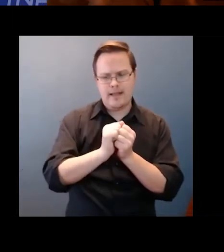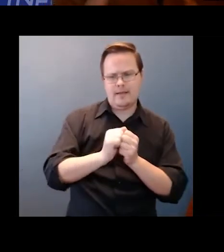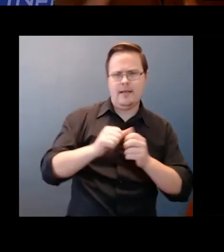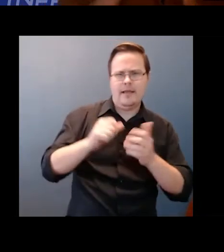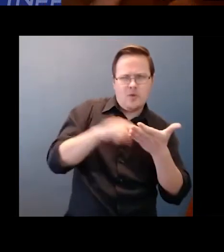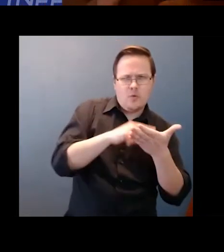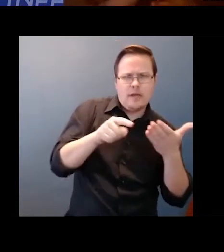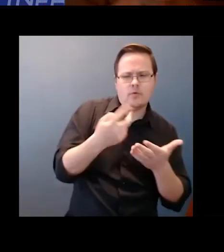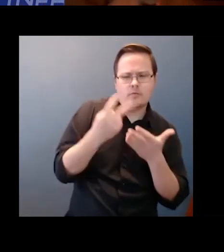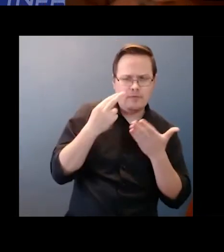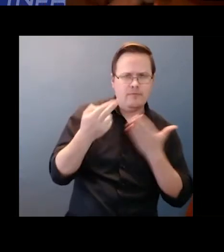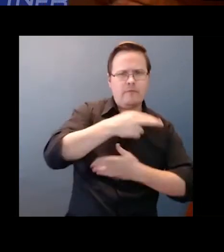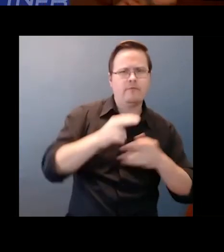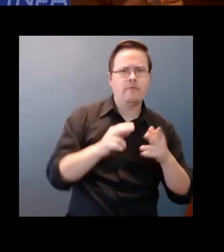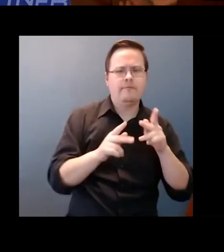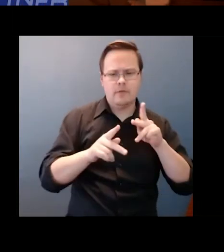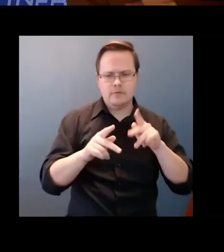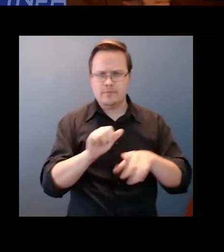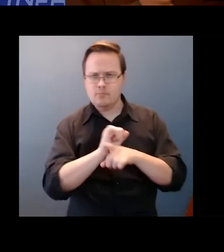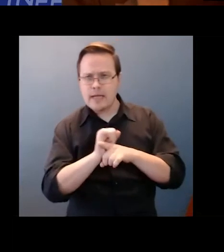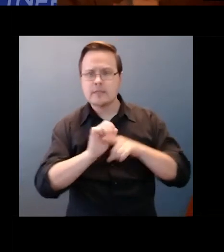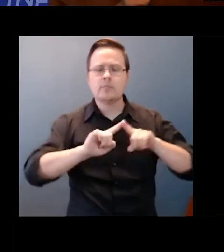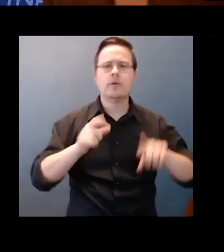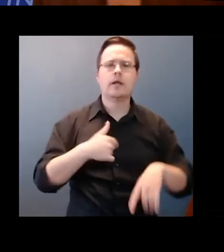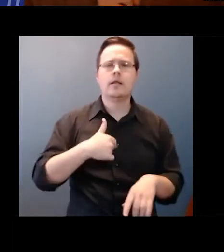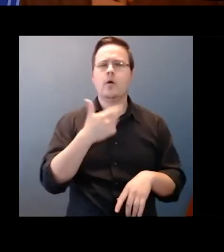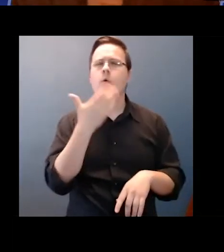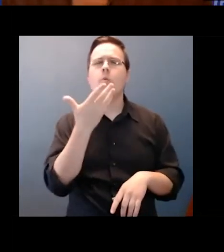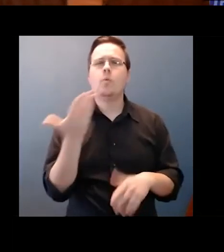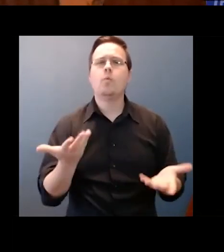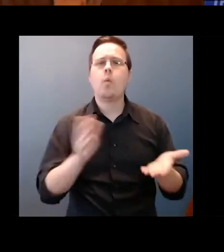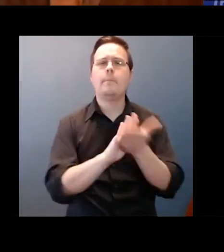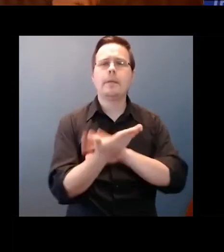But the thing that became important about the outcome of this demo building event was that we